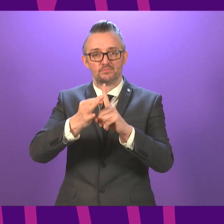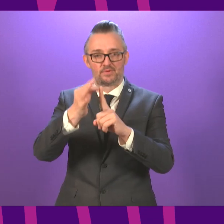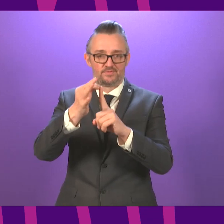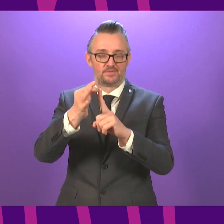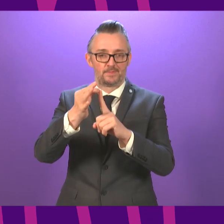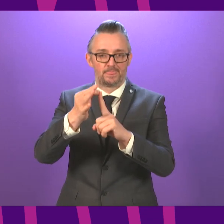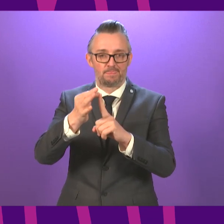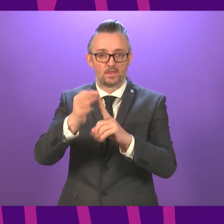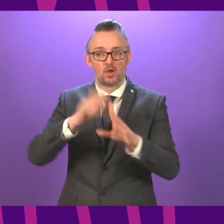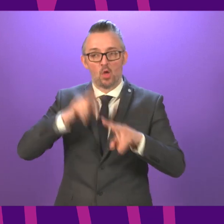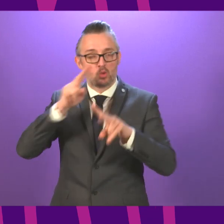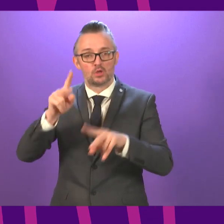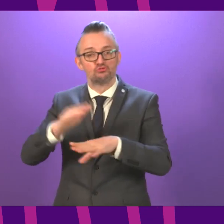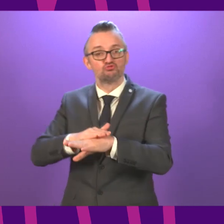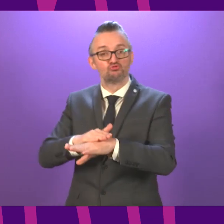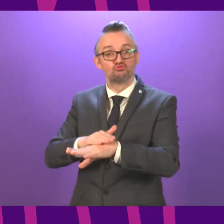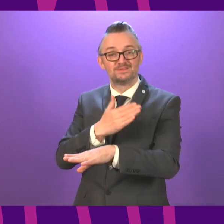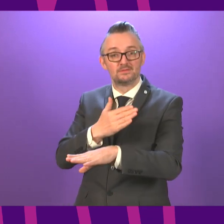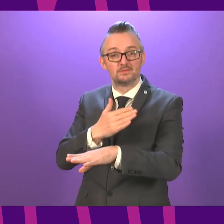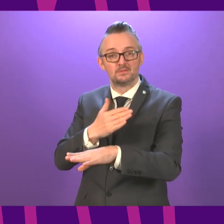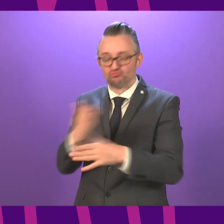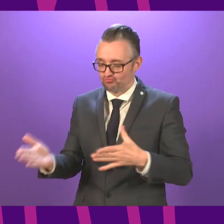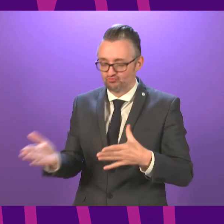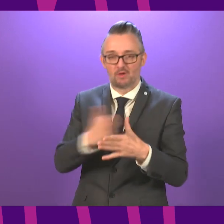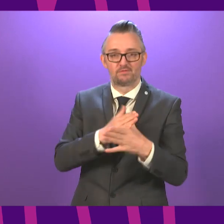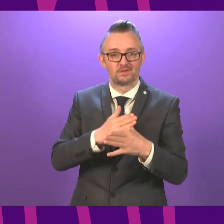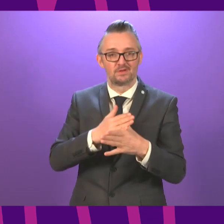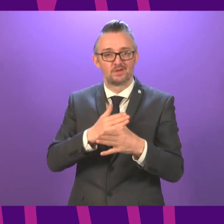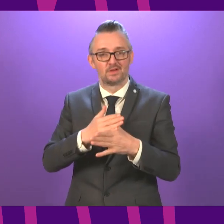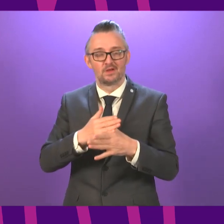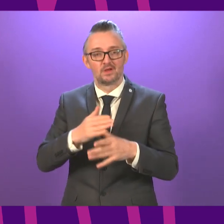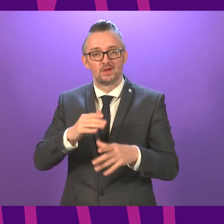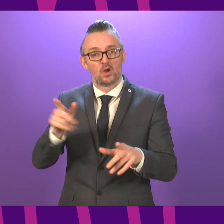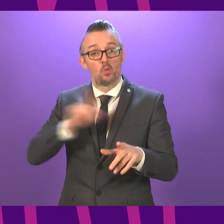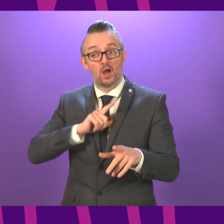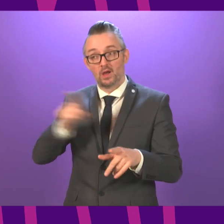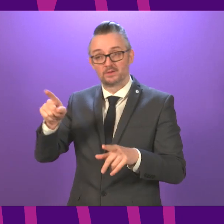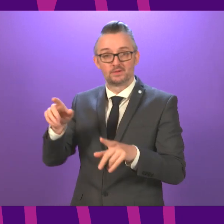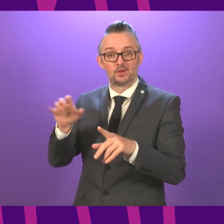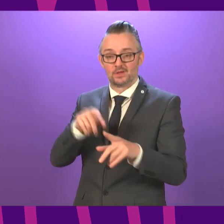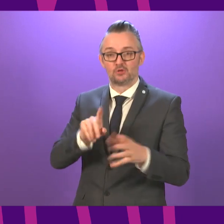be focused on the phrase—much abused by the UK Government, but much used across Europe—“building